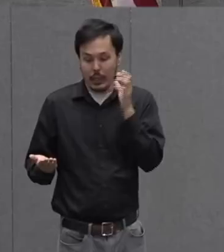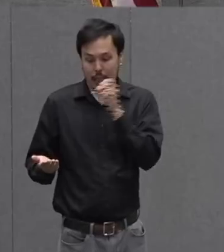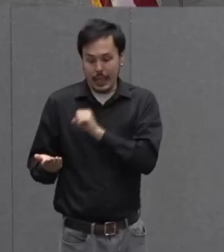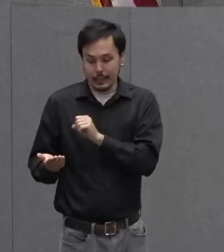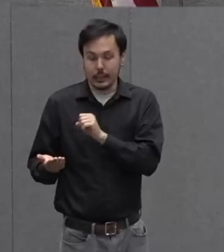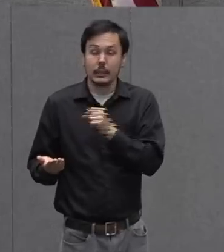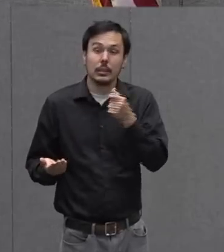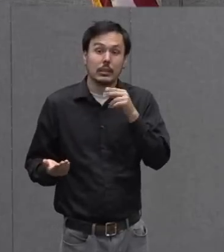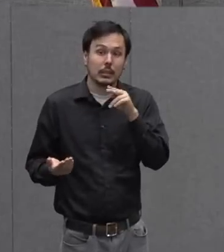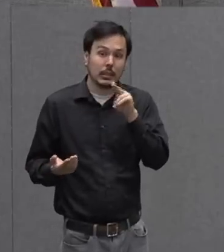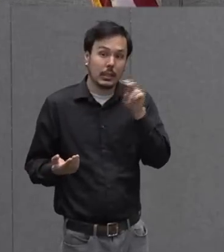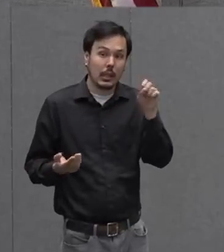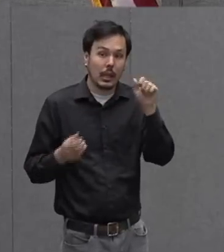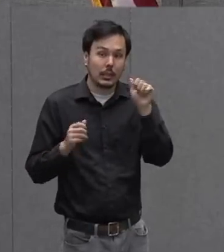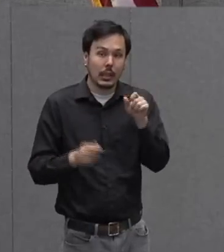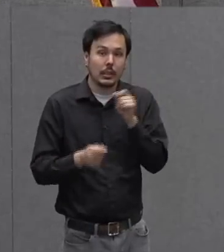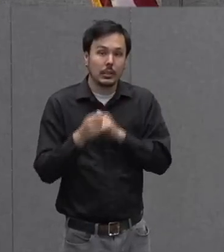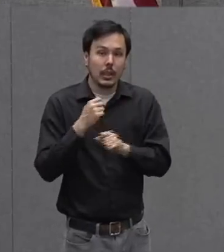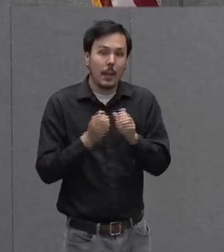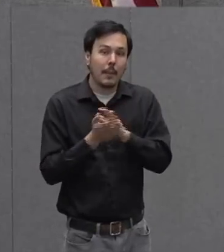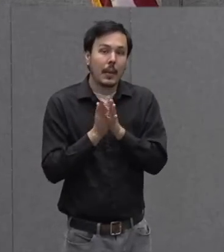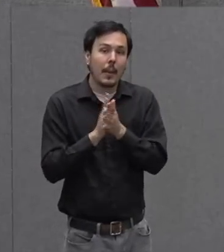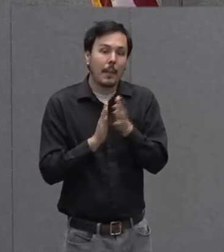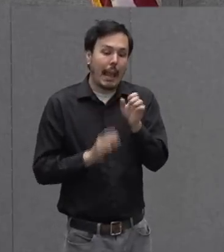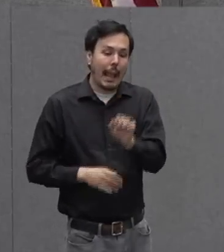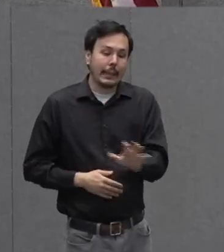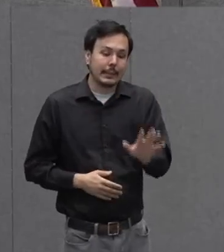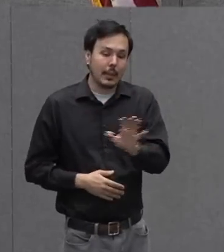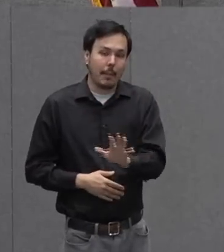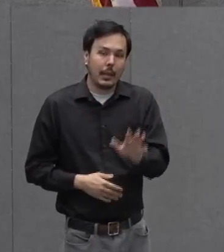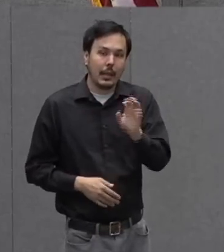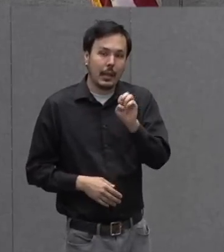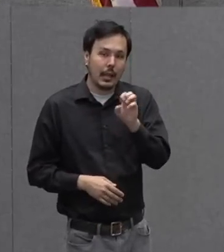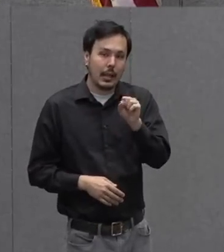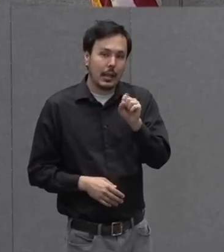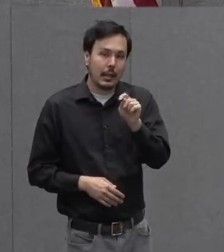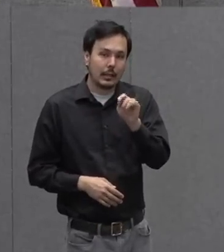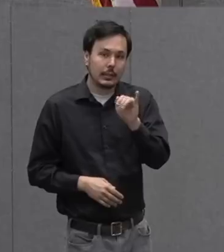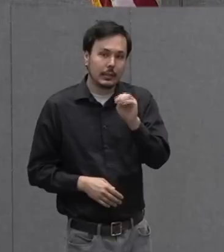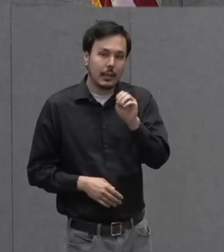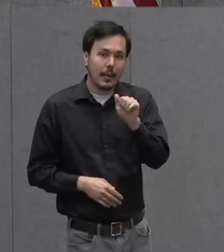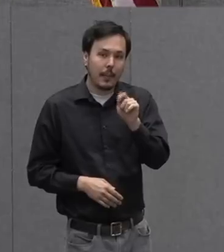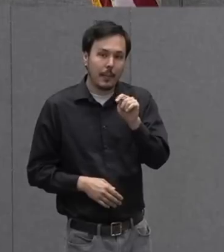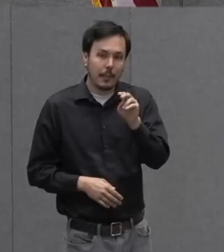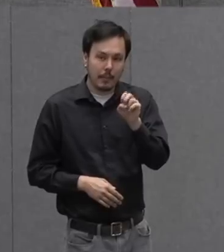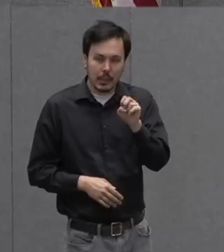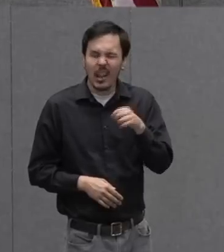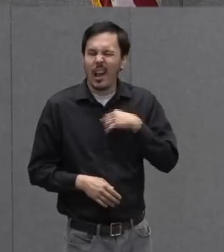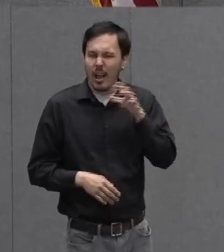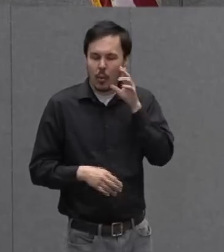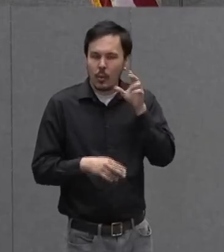So I'm gonna make the title of my chart "our estimates" because these are our estimates for how many items